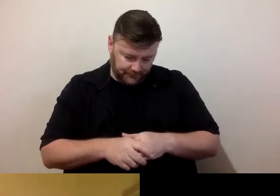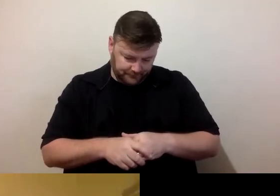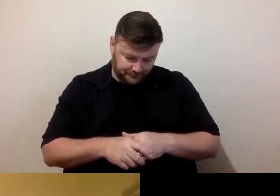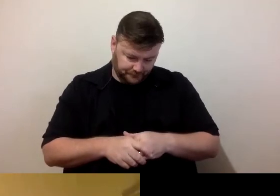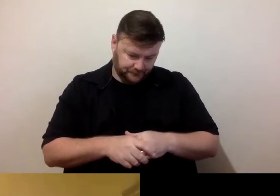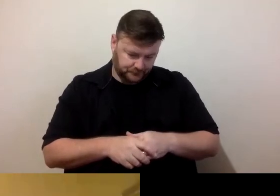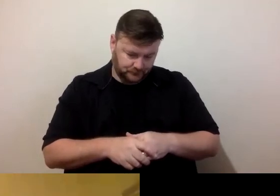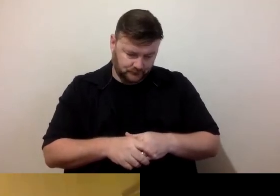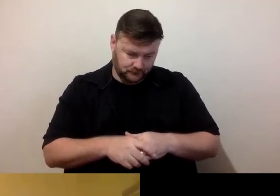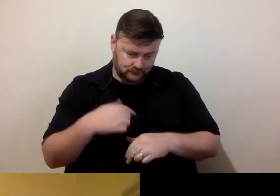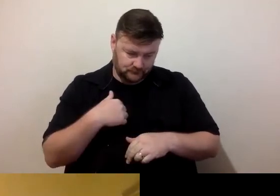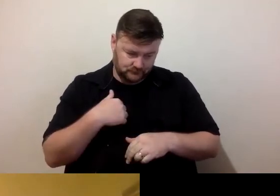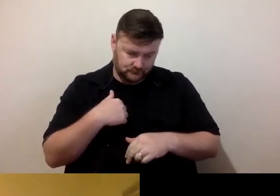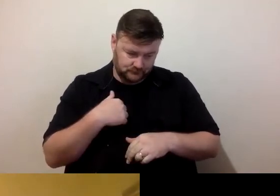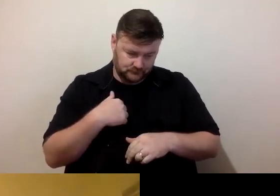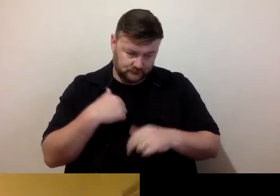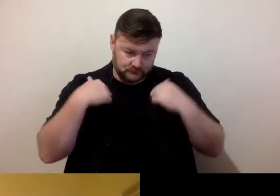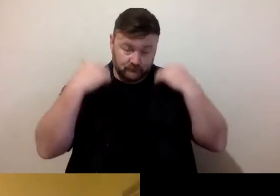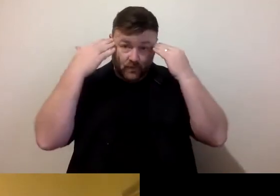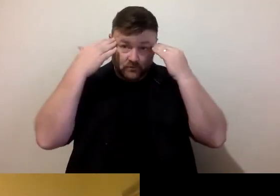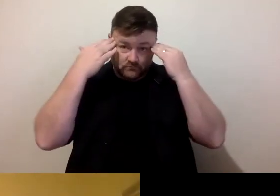know if this is -